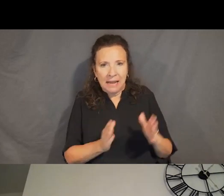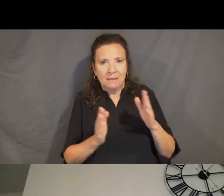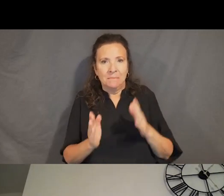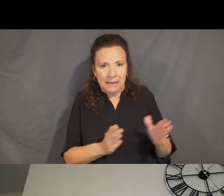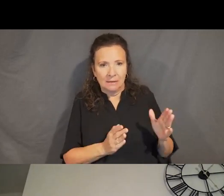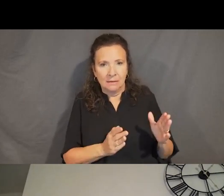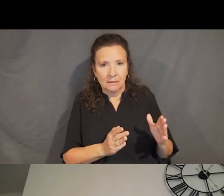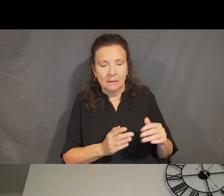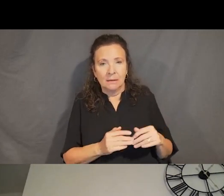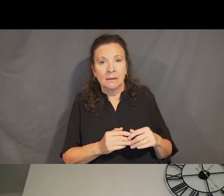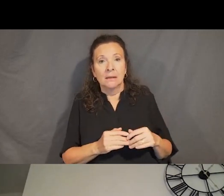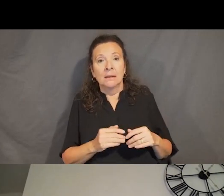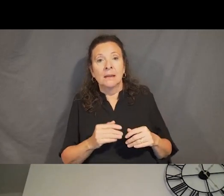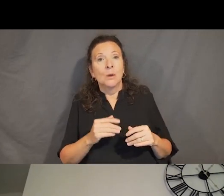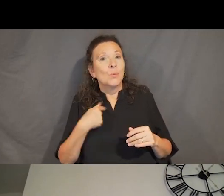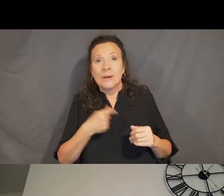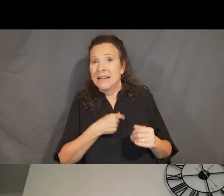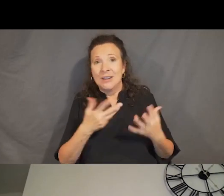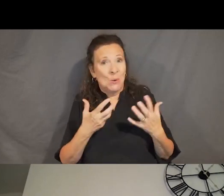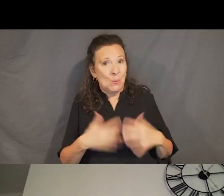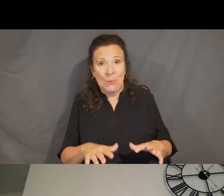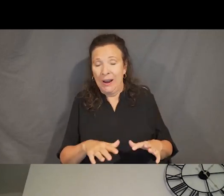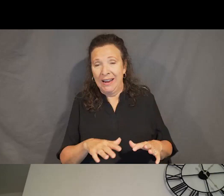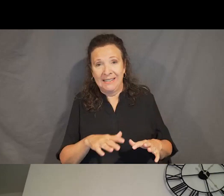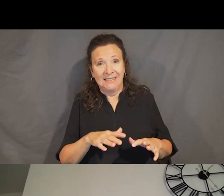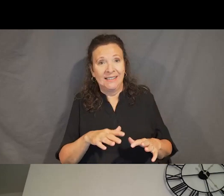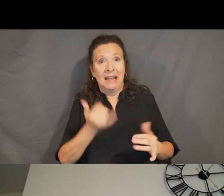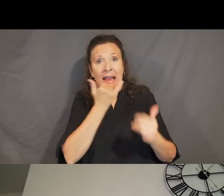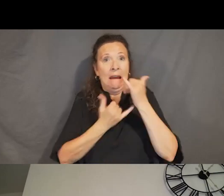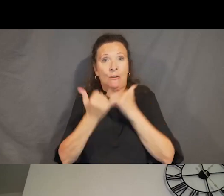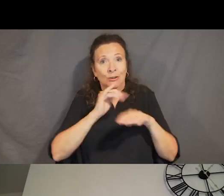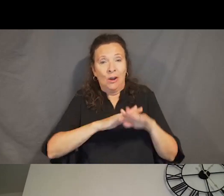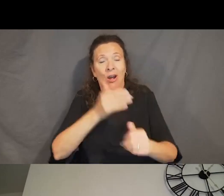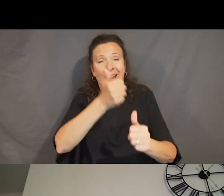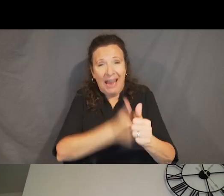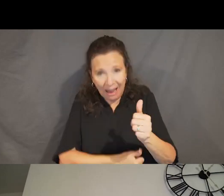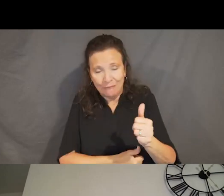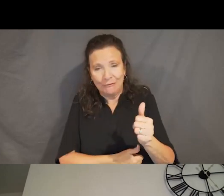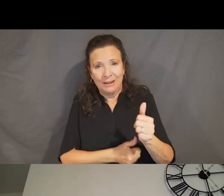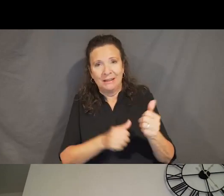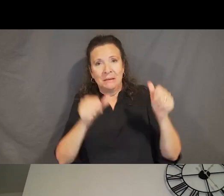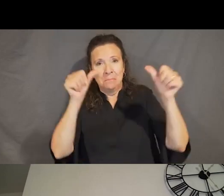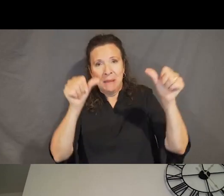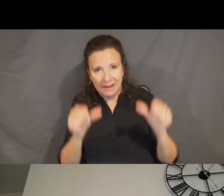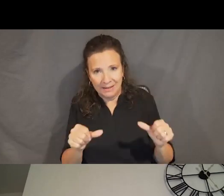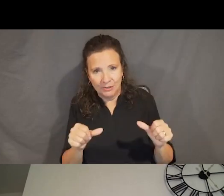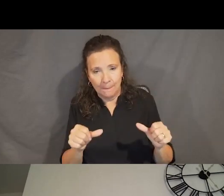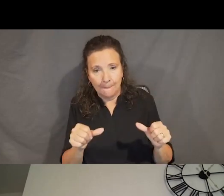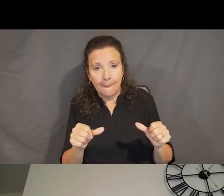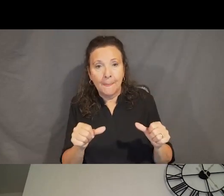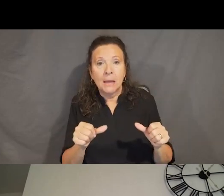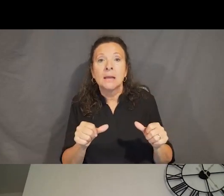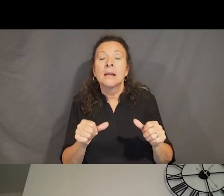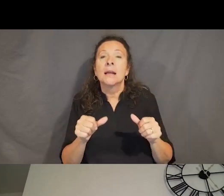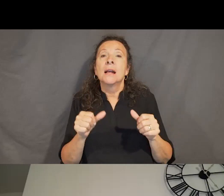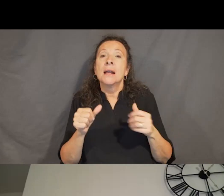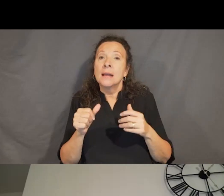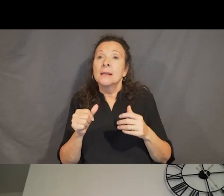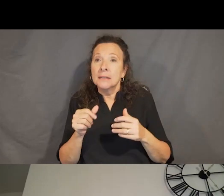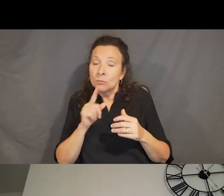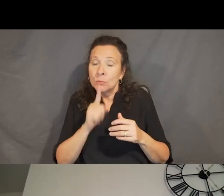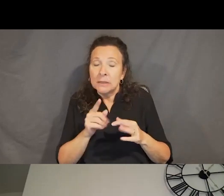on each page. And it is critical for the project lead to plan for accessibility before a project